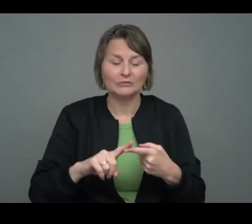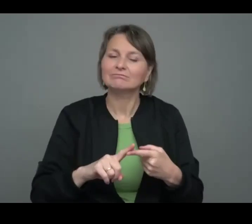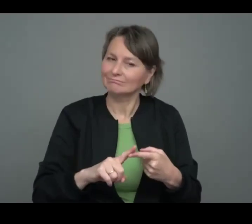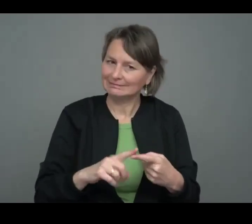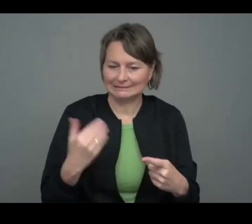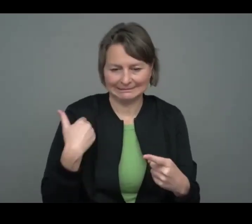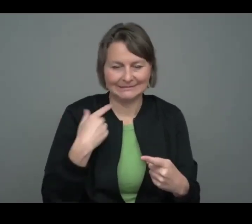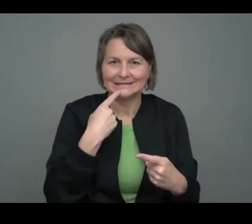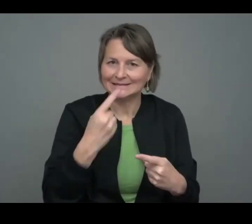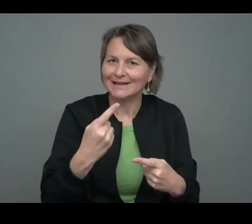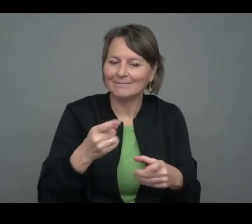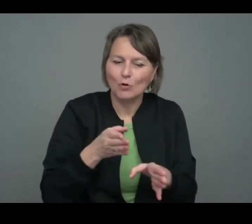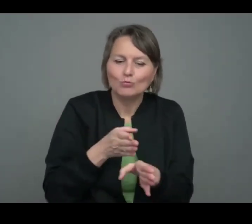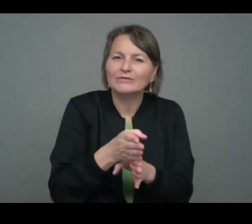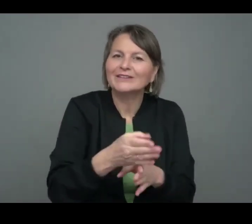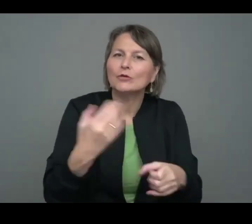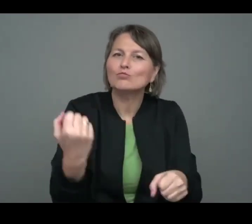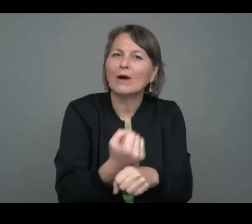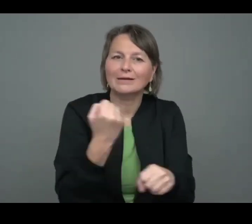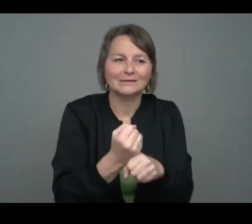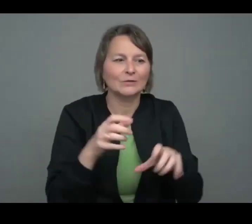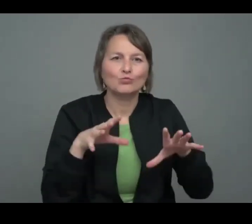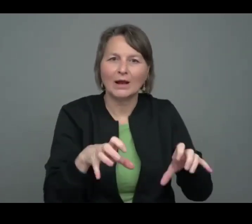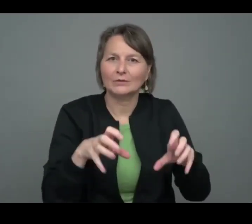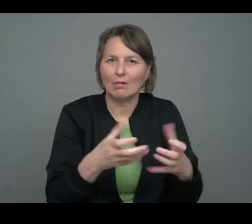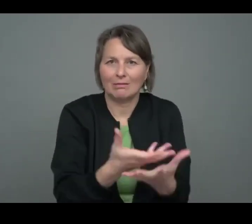research to show how practice and research is combined.